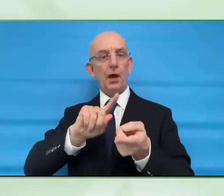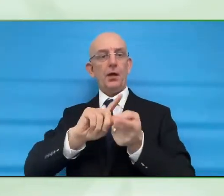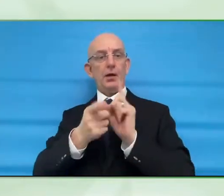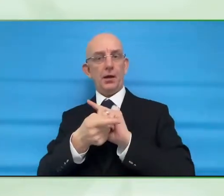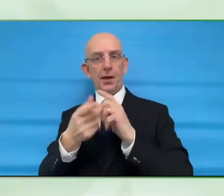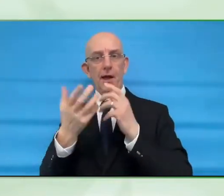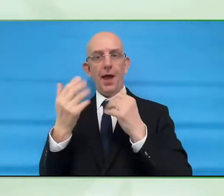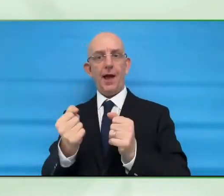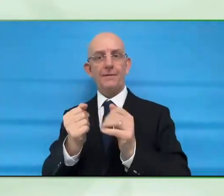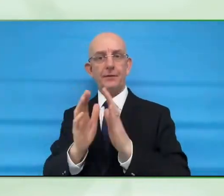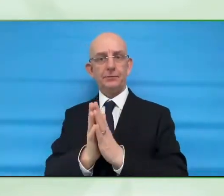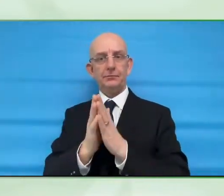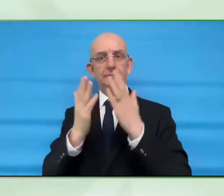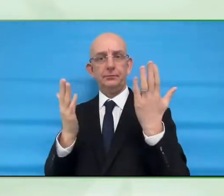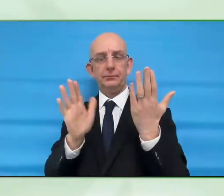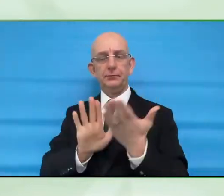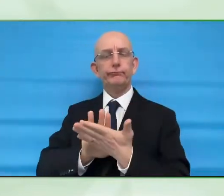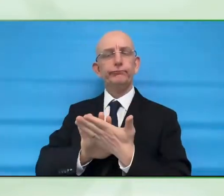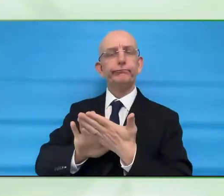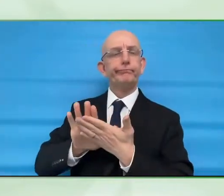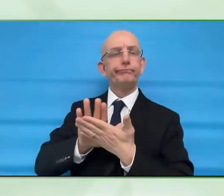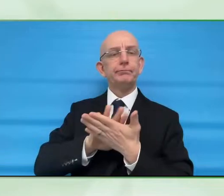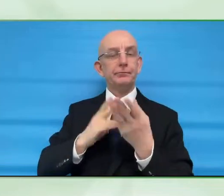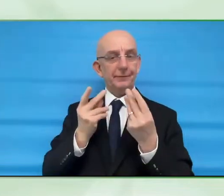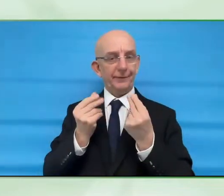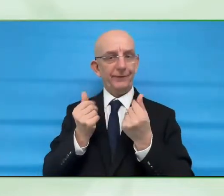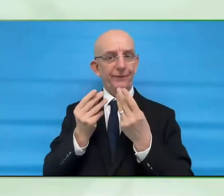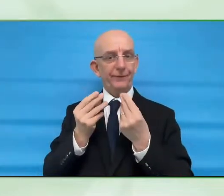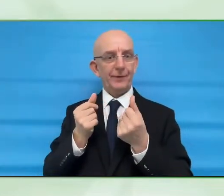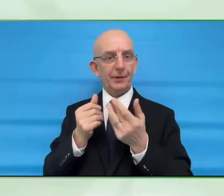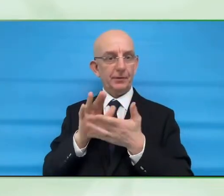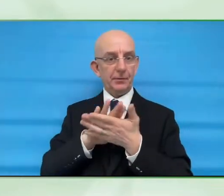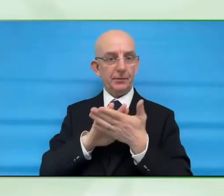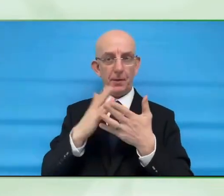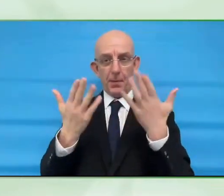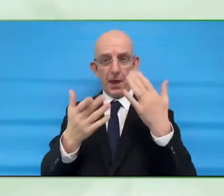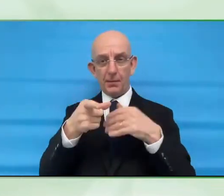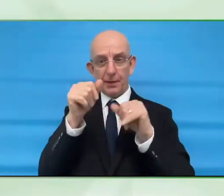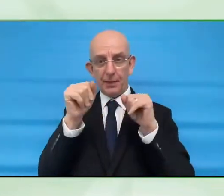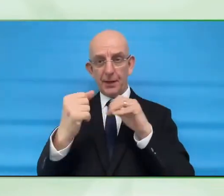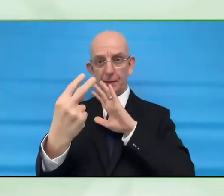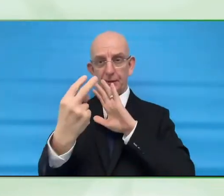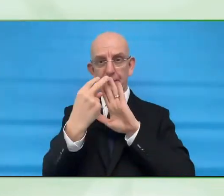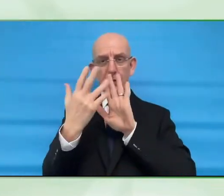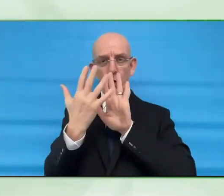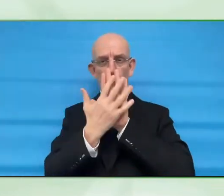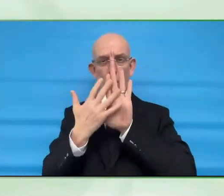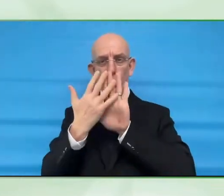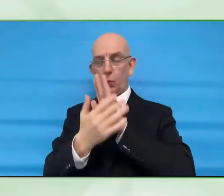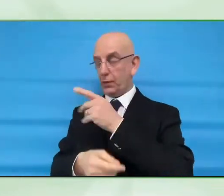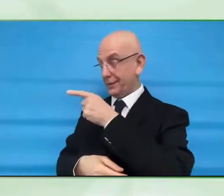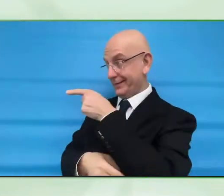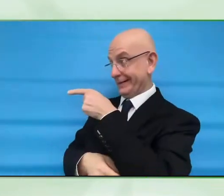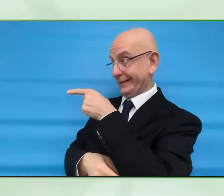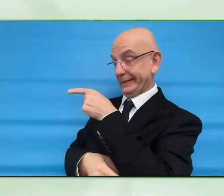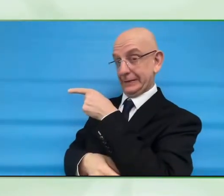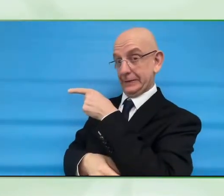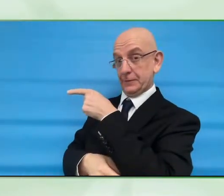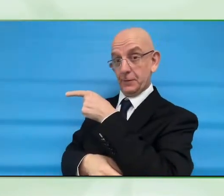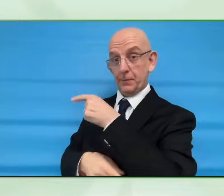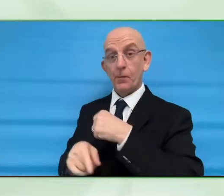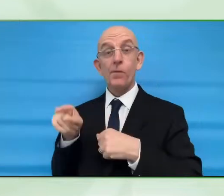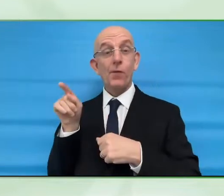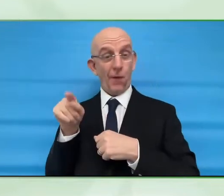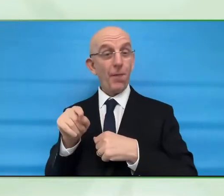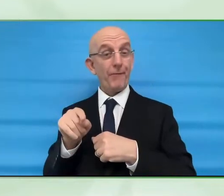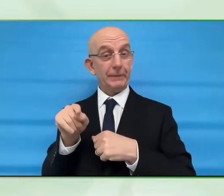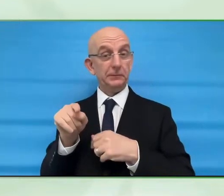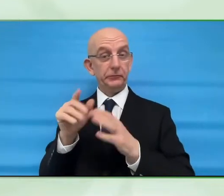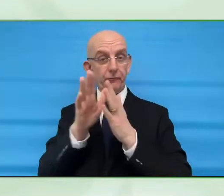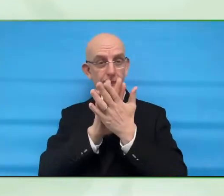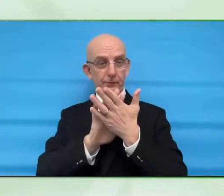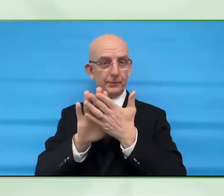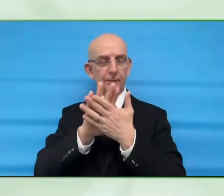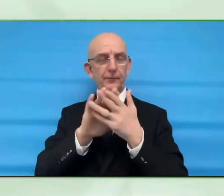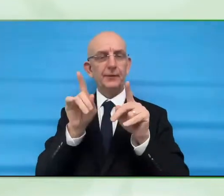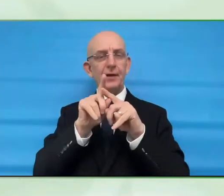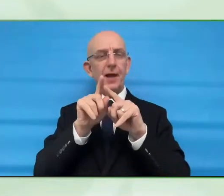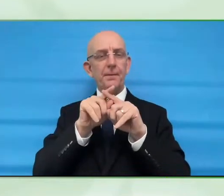This tactile is it with a lot of sand and some finer grades were the flat area represents